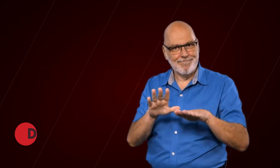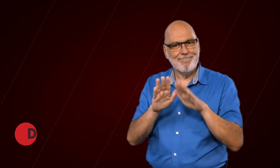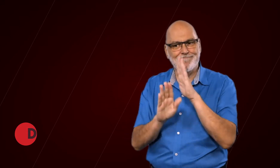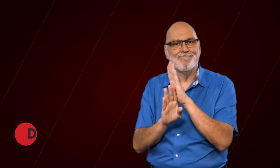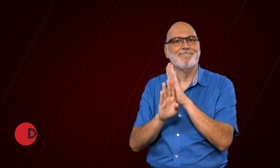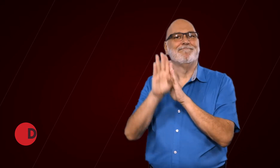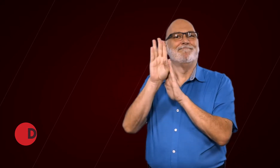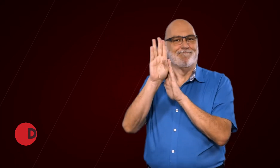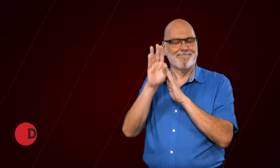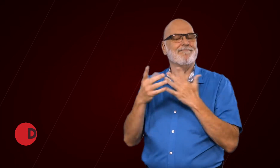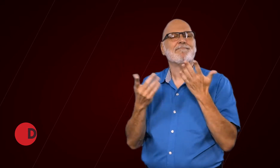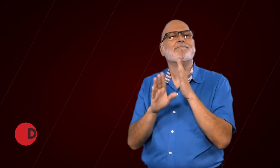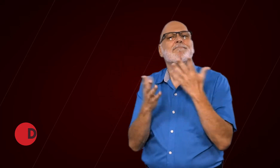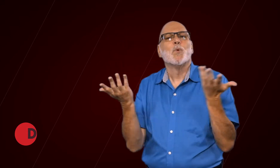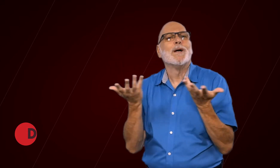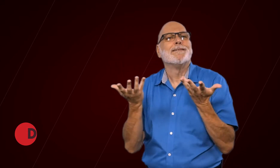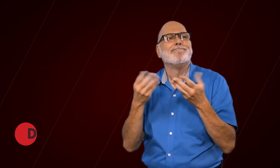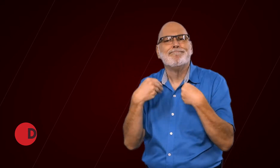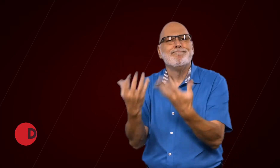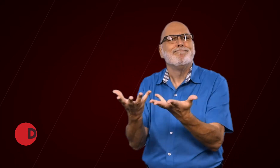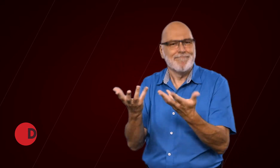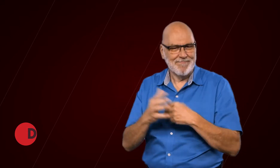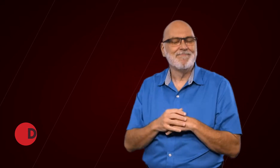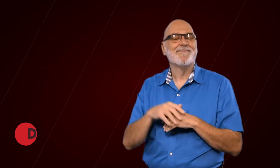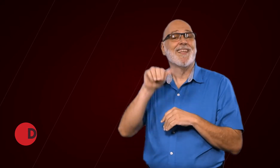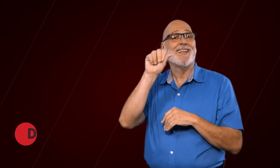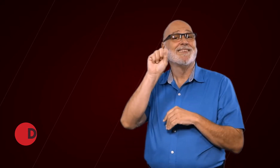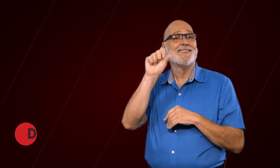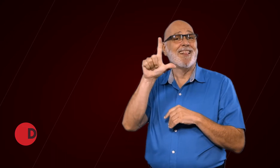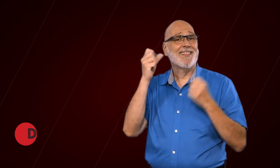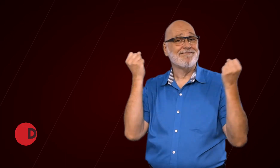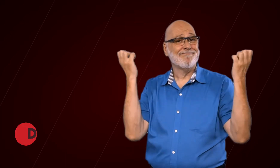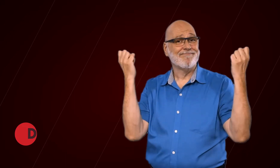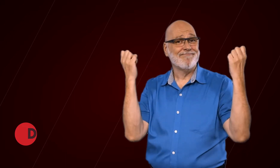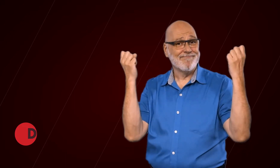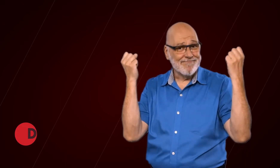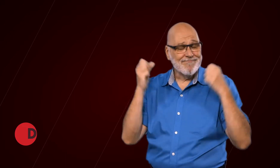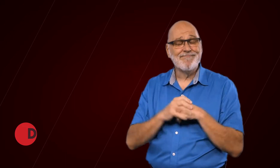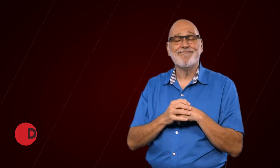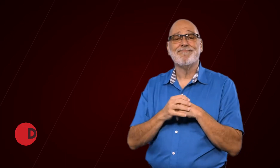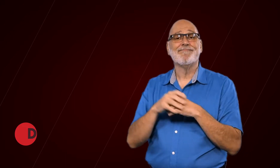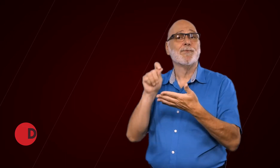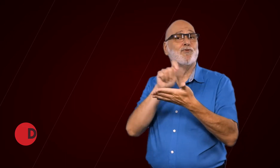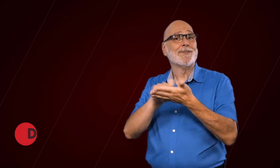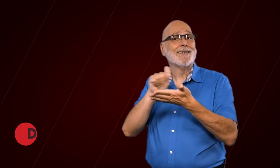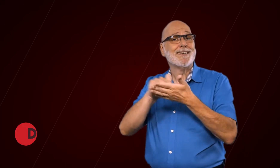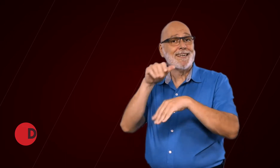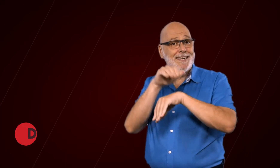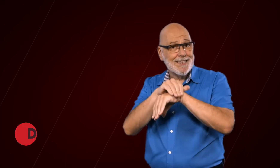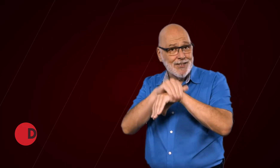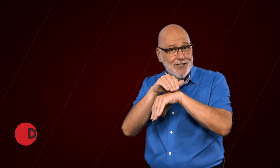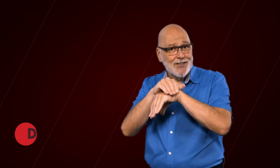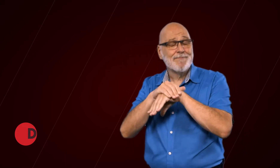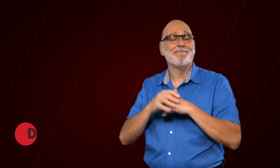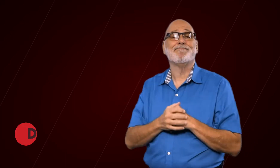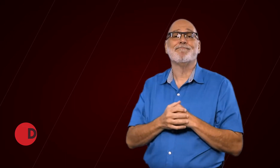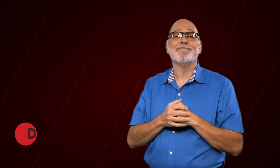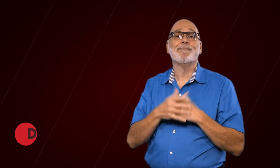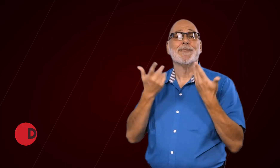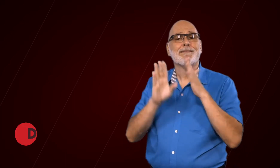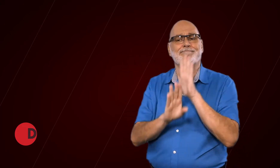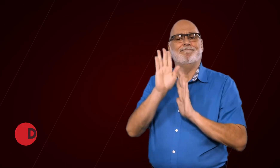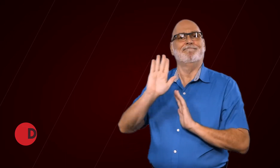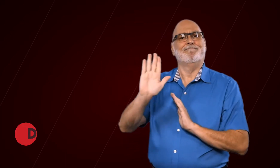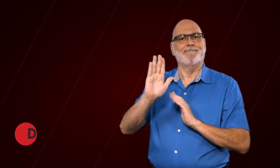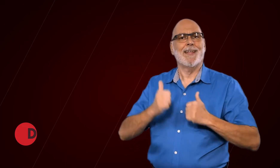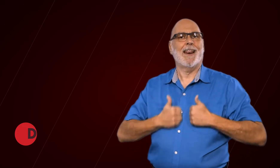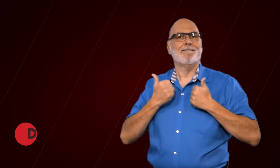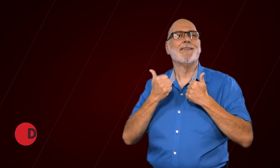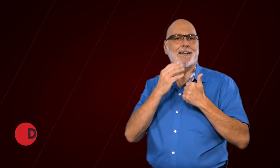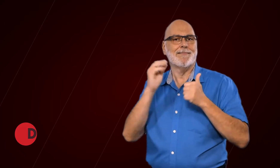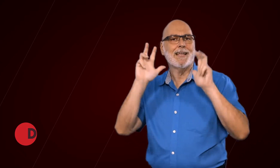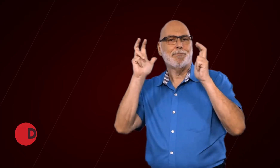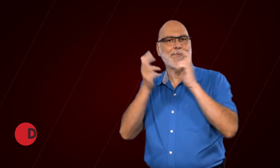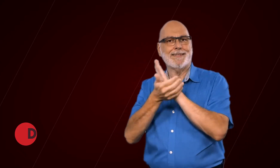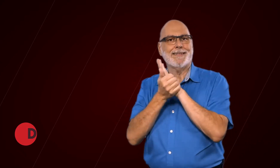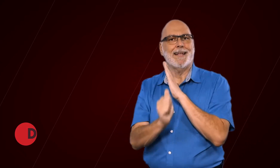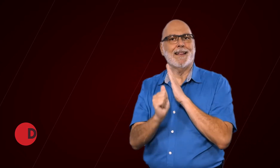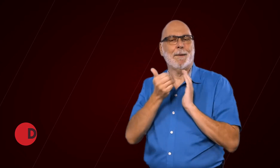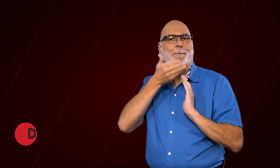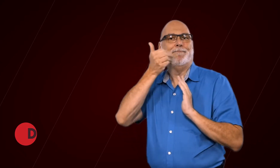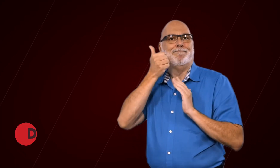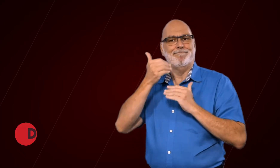immigrants with ASL and written English, develop life and computer skills,